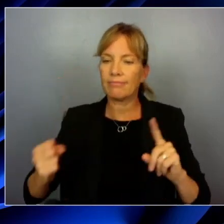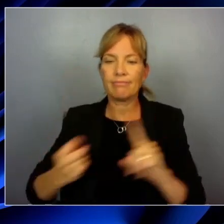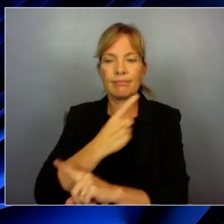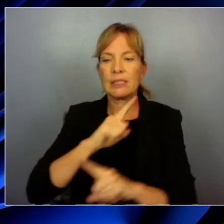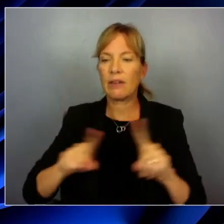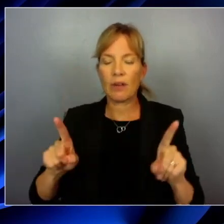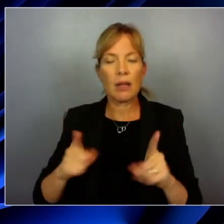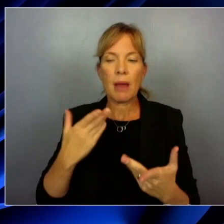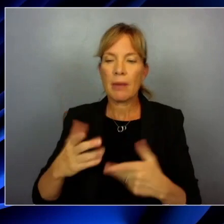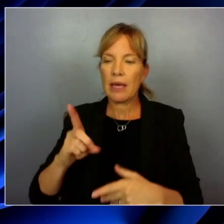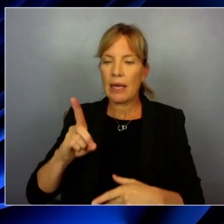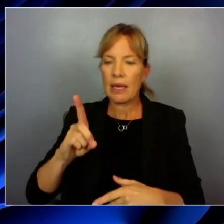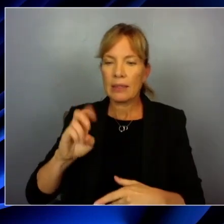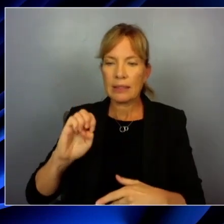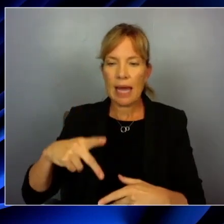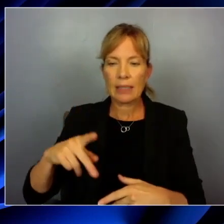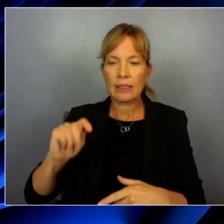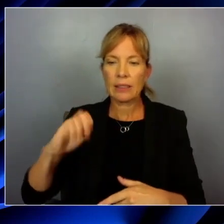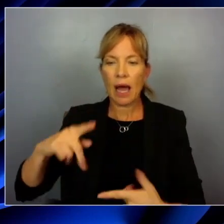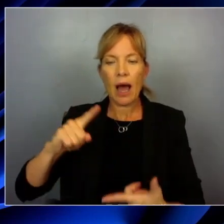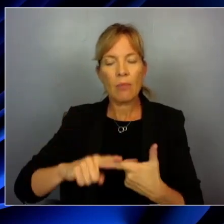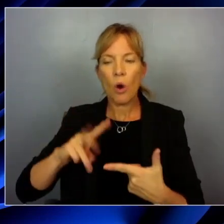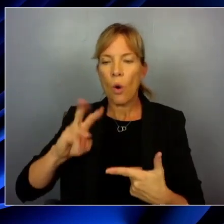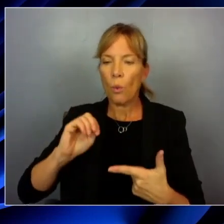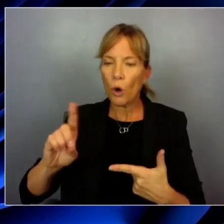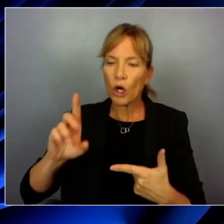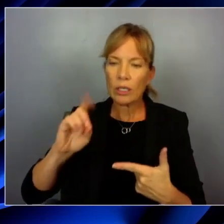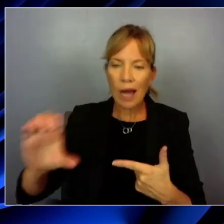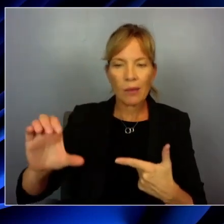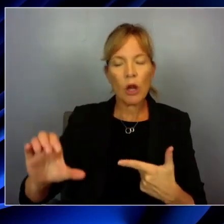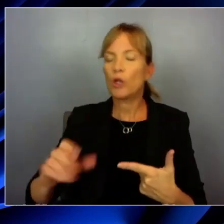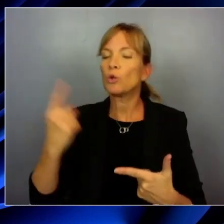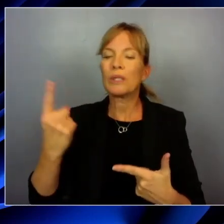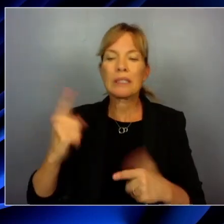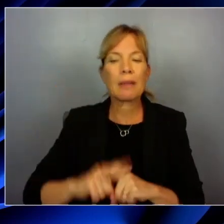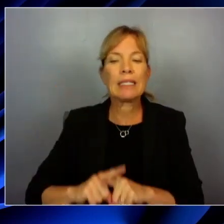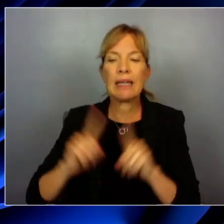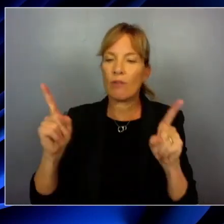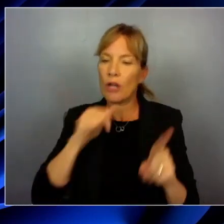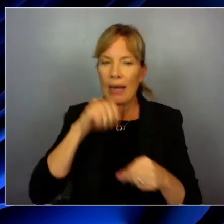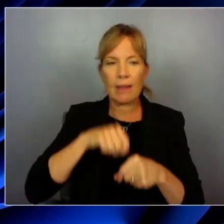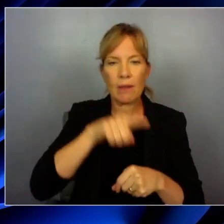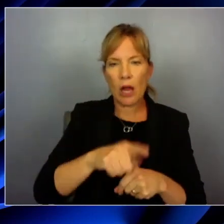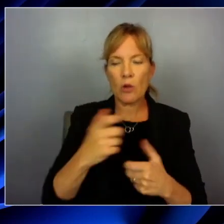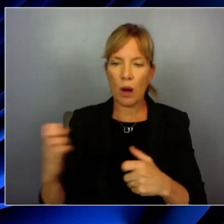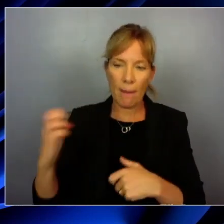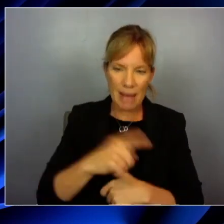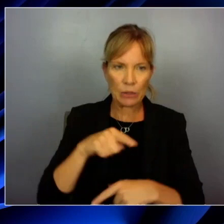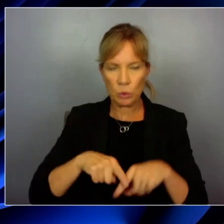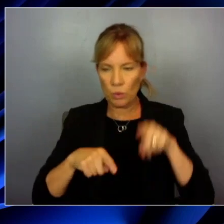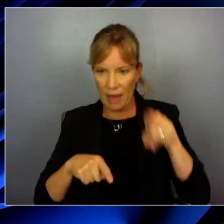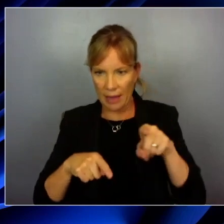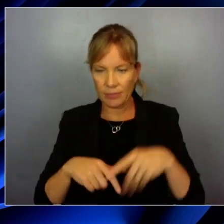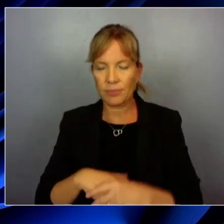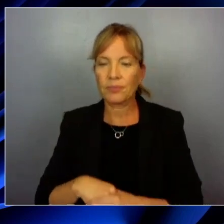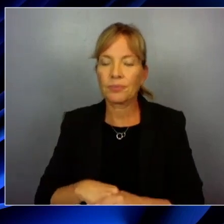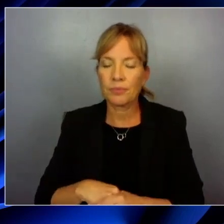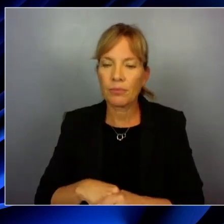you go into a Word document, or you're going somewhere else and you want to come back to that. Well, rather than having to